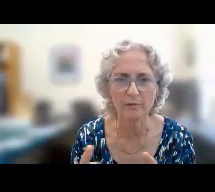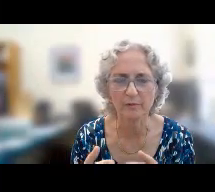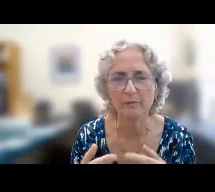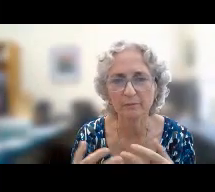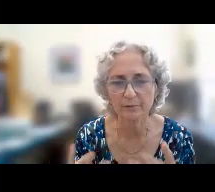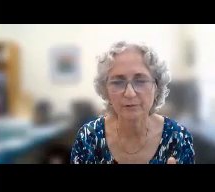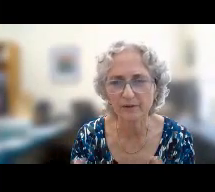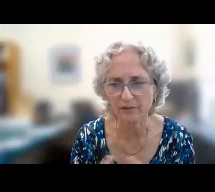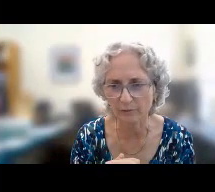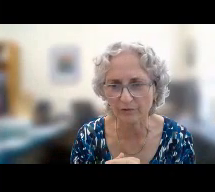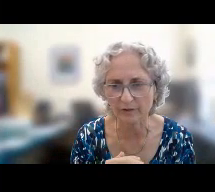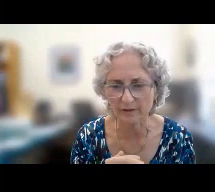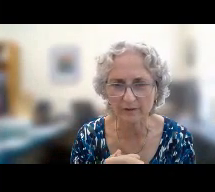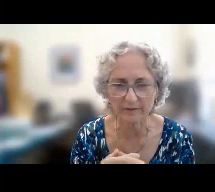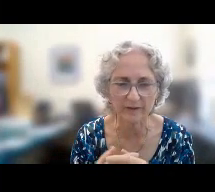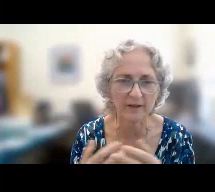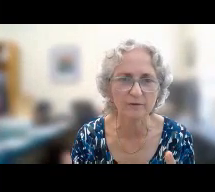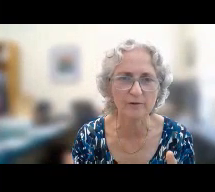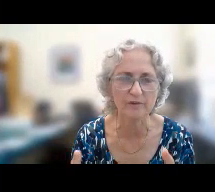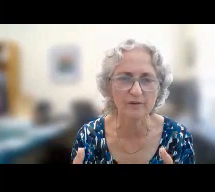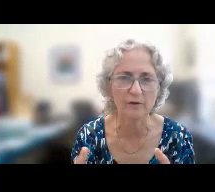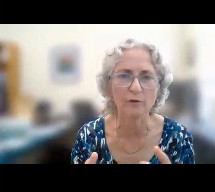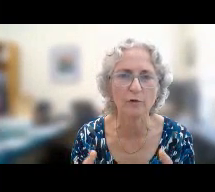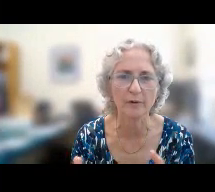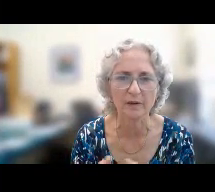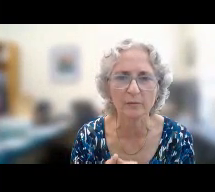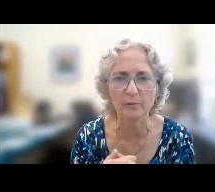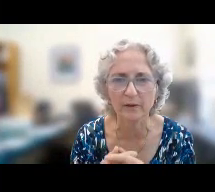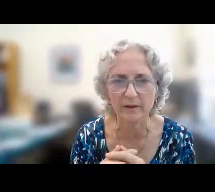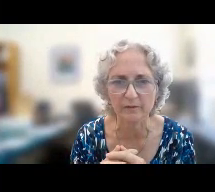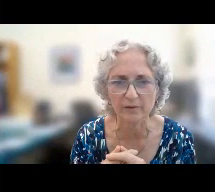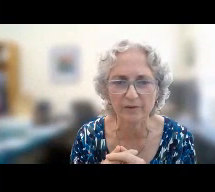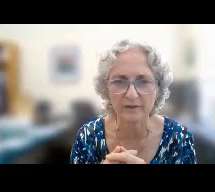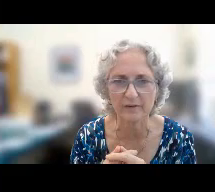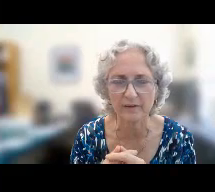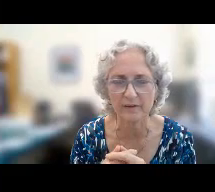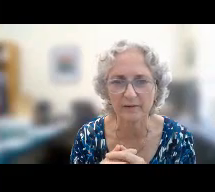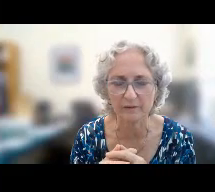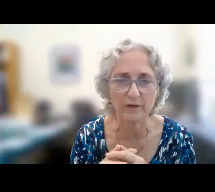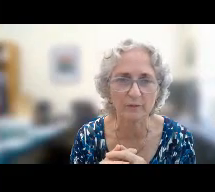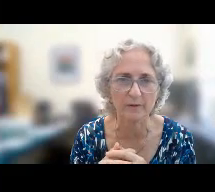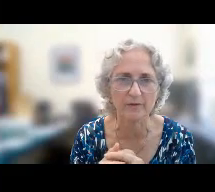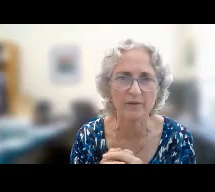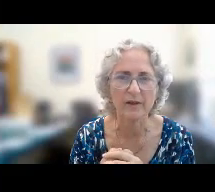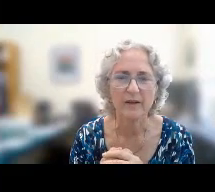urban professionals that are interested in incorporating more biodiversity and developments.